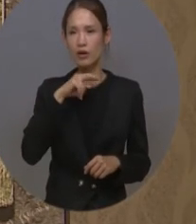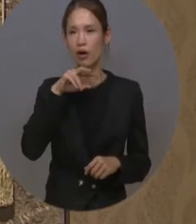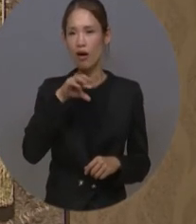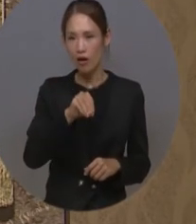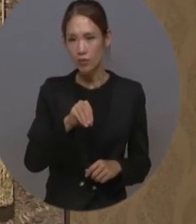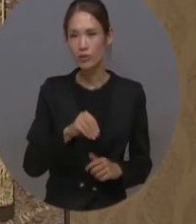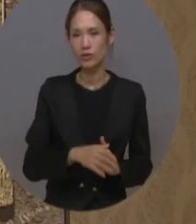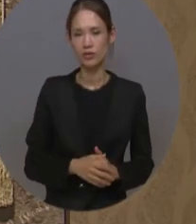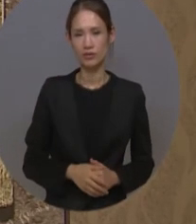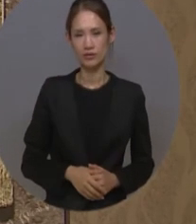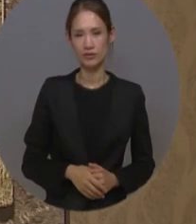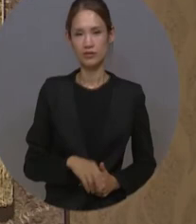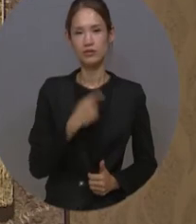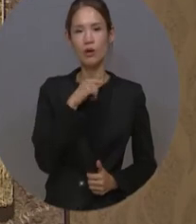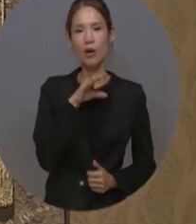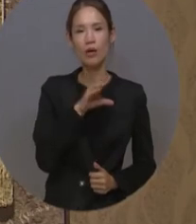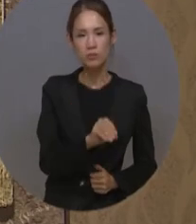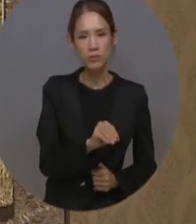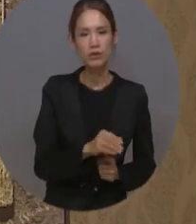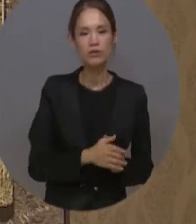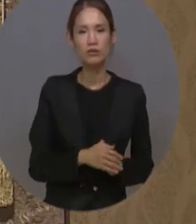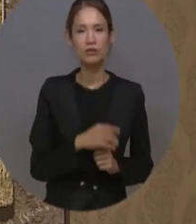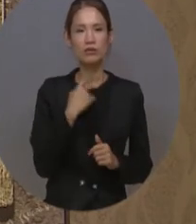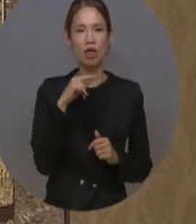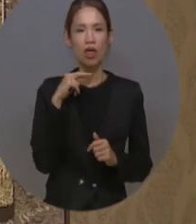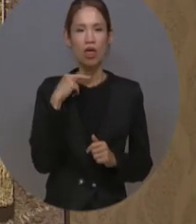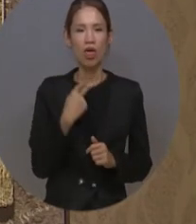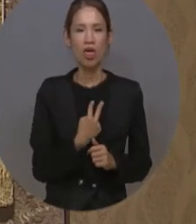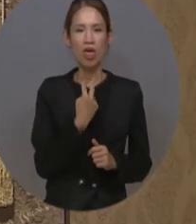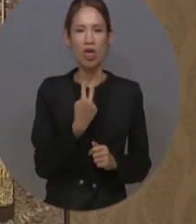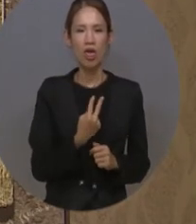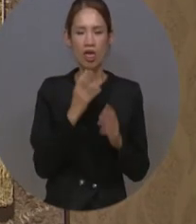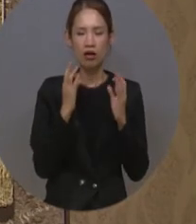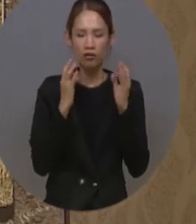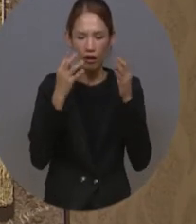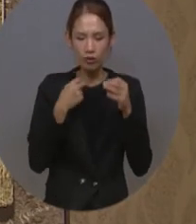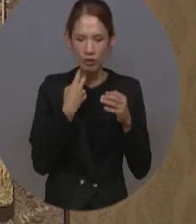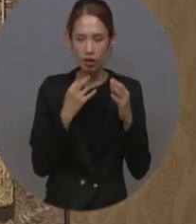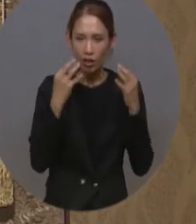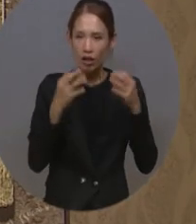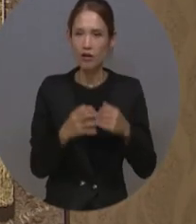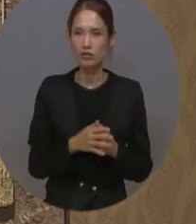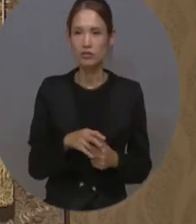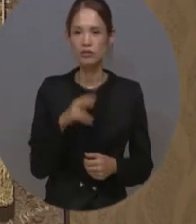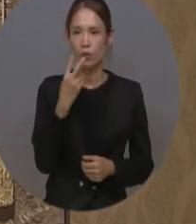Feels like it's going to lose its breath It can barely breathe in Apnea is very quiet